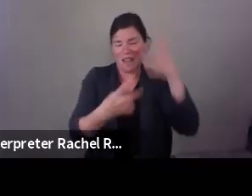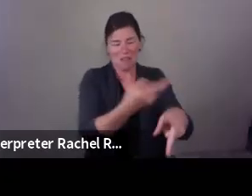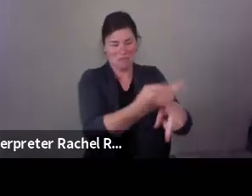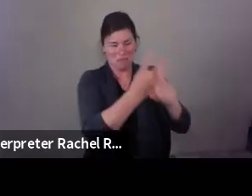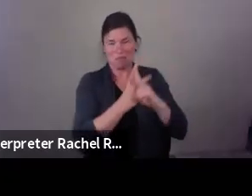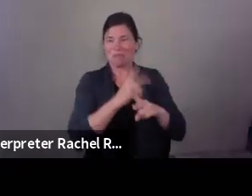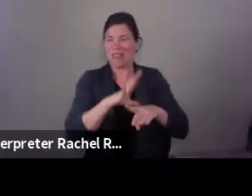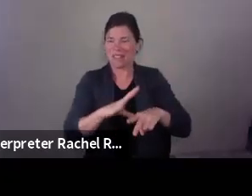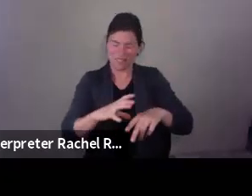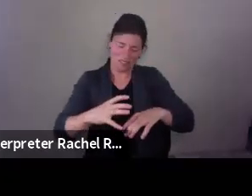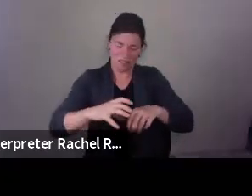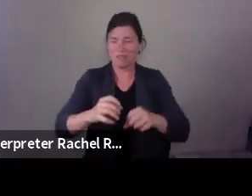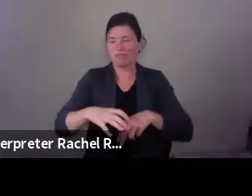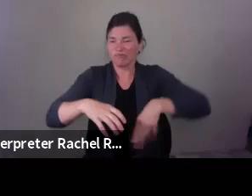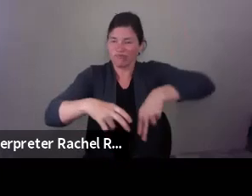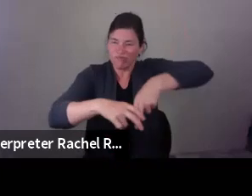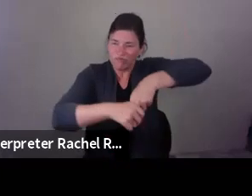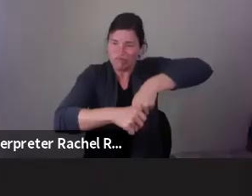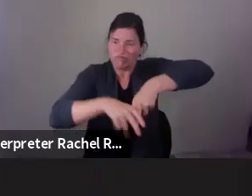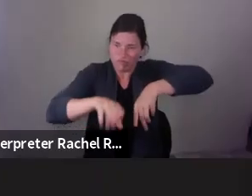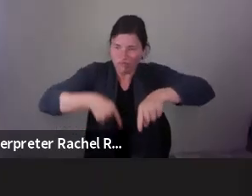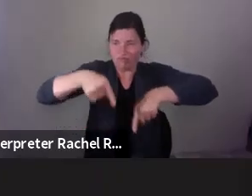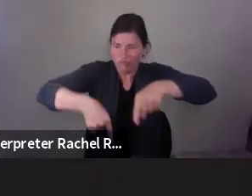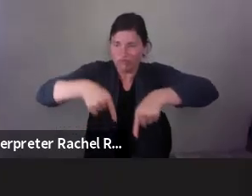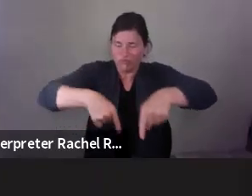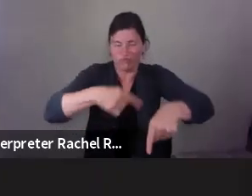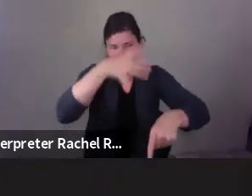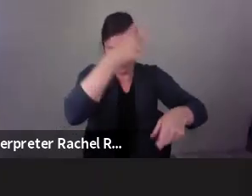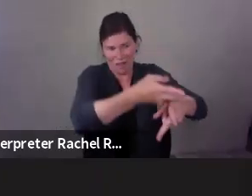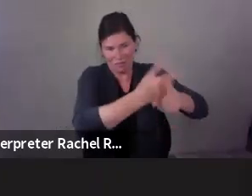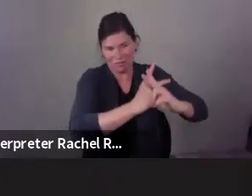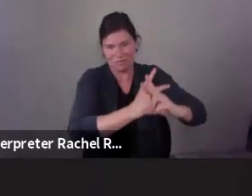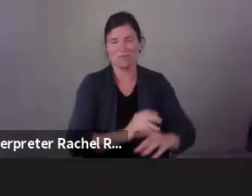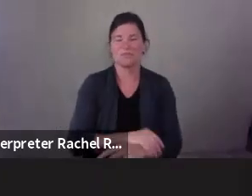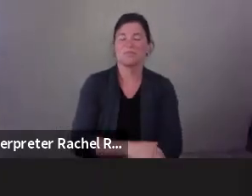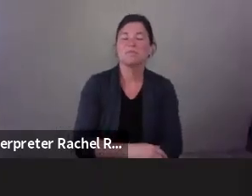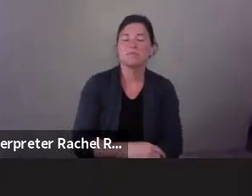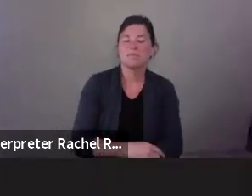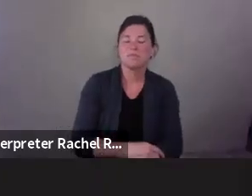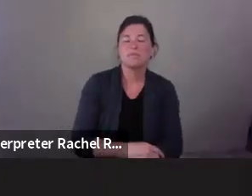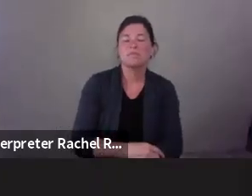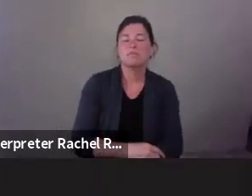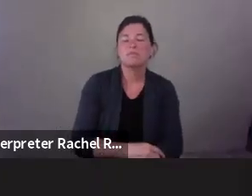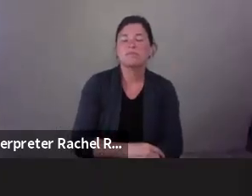injury in the past so he knows what that's like . He even lent me his